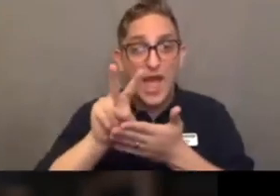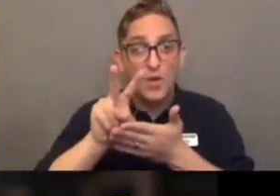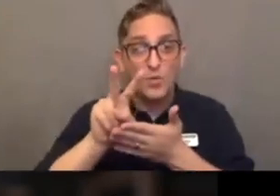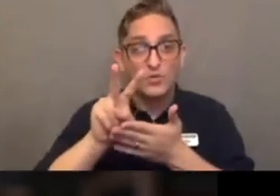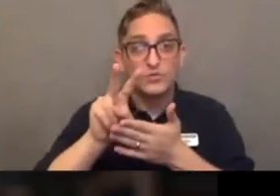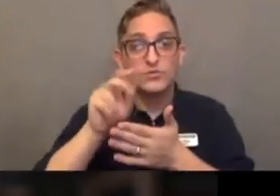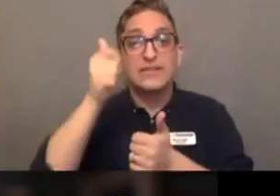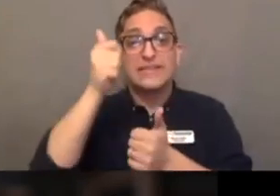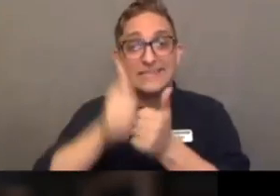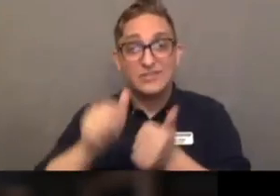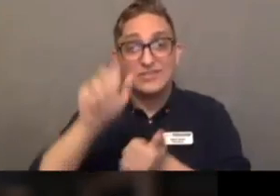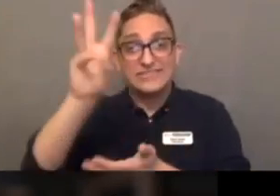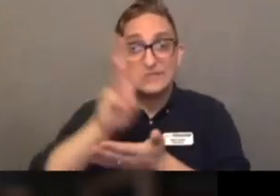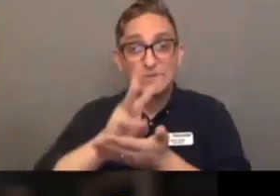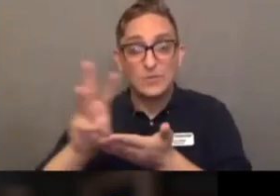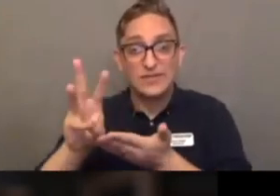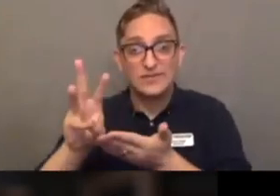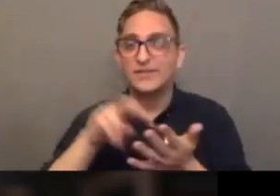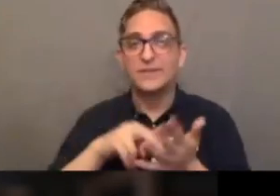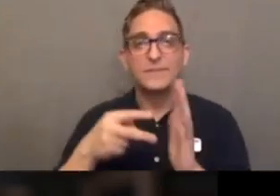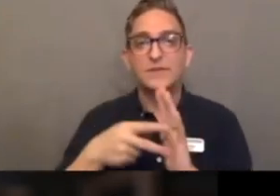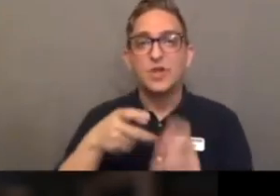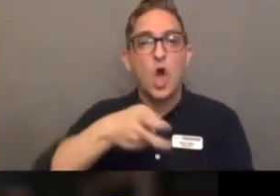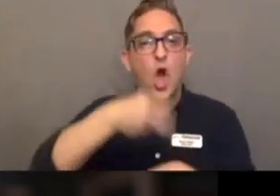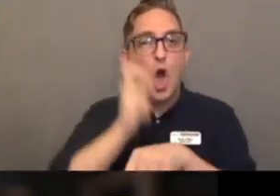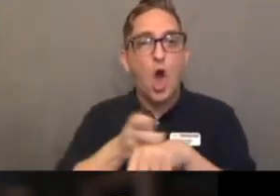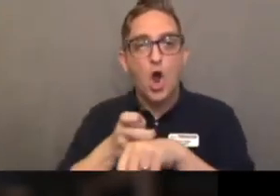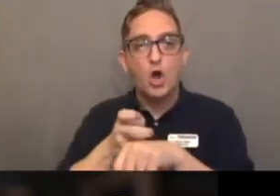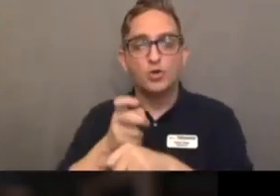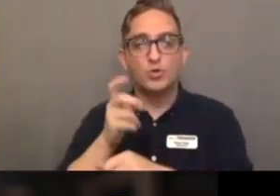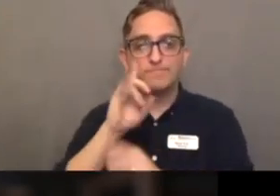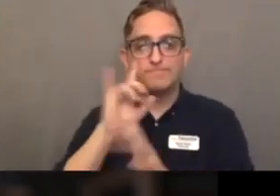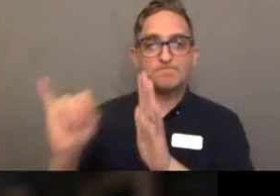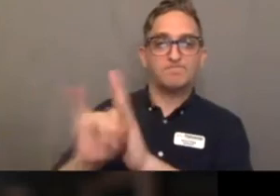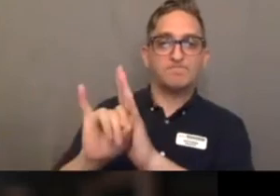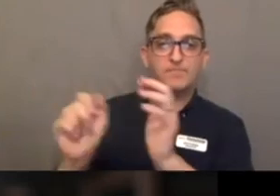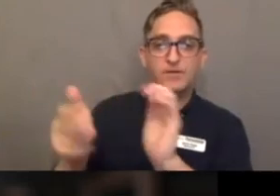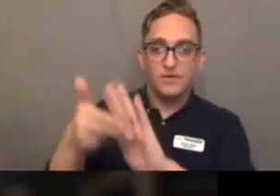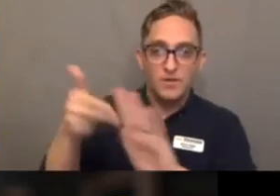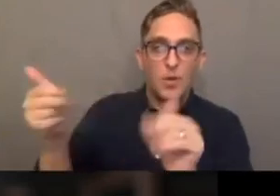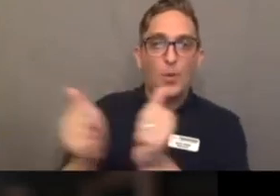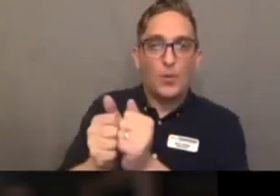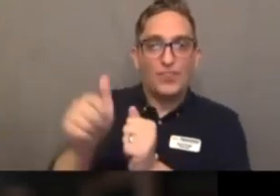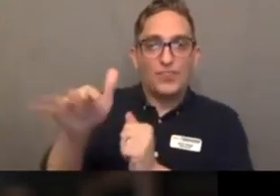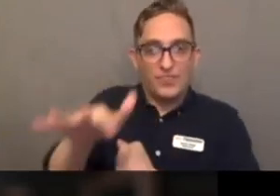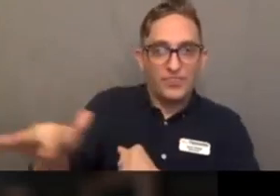for the users using it. And if we want to make sure we have a broad community that we're